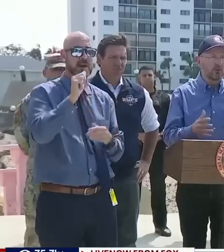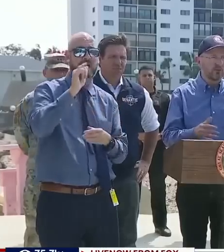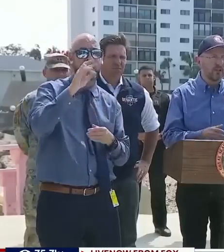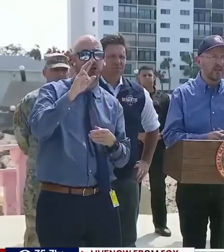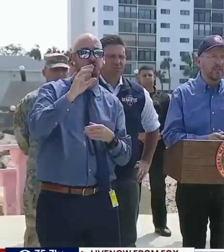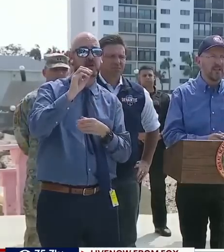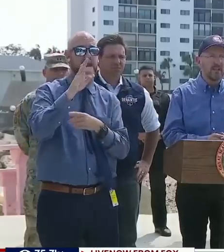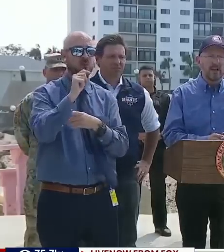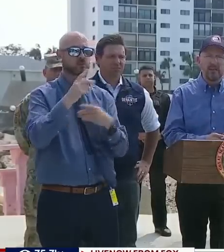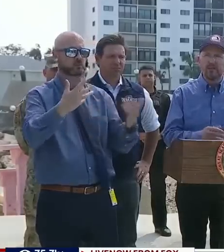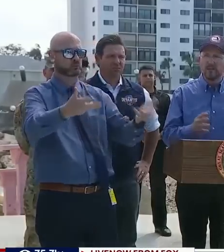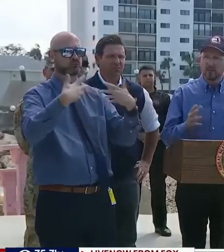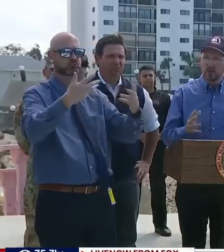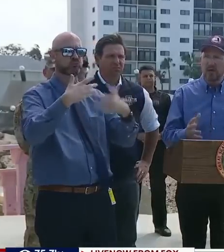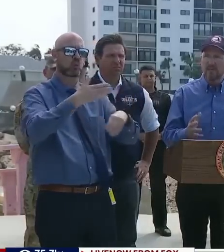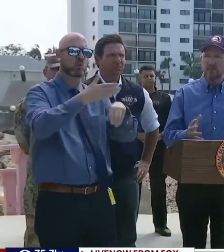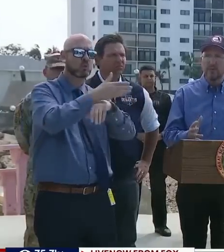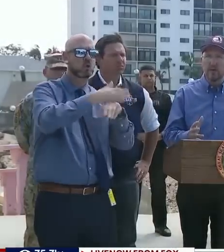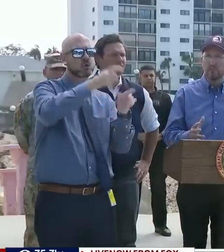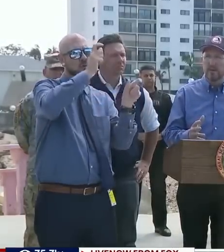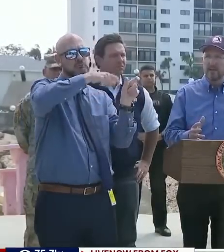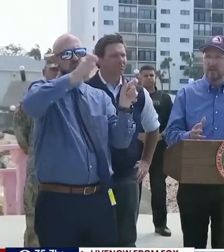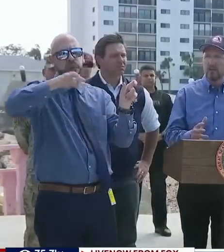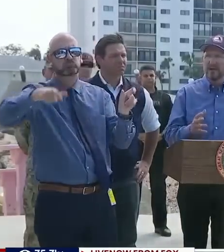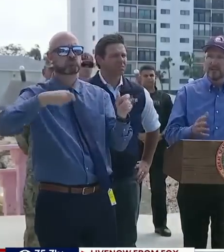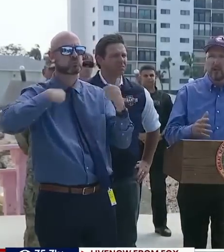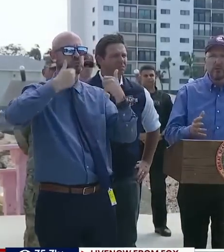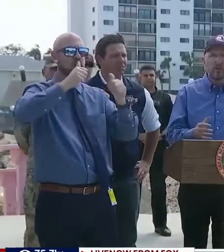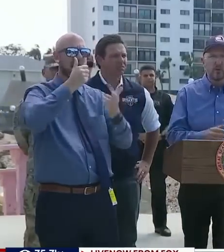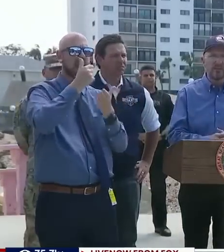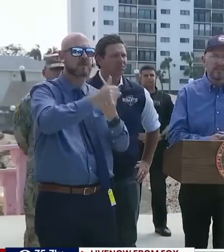They take it to the